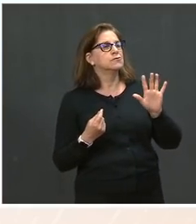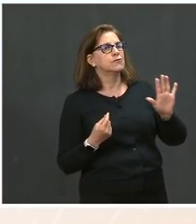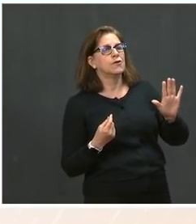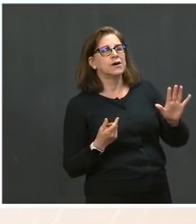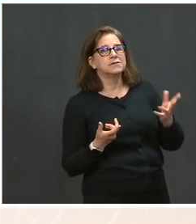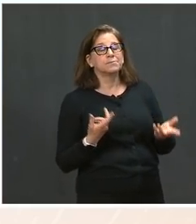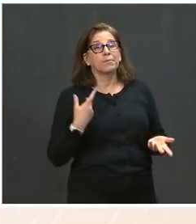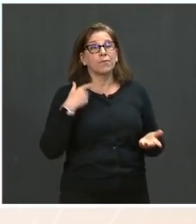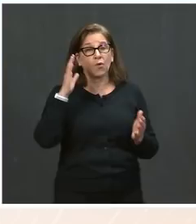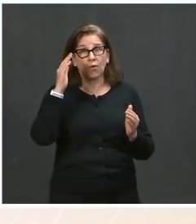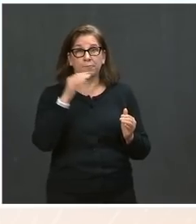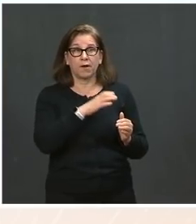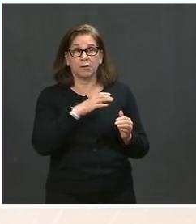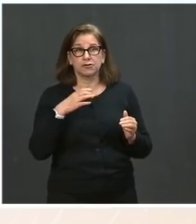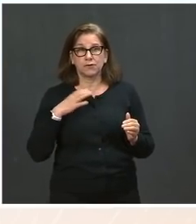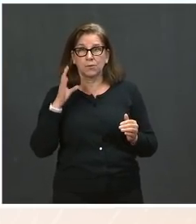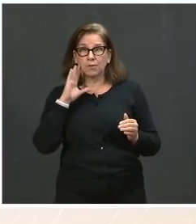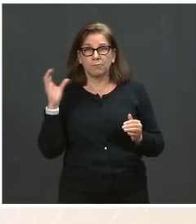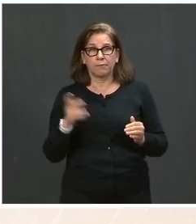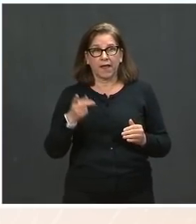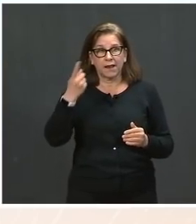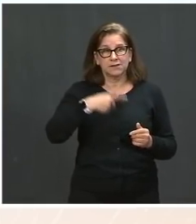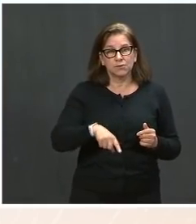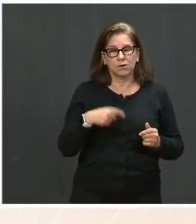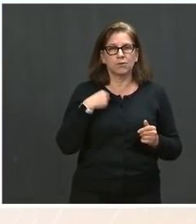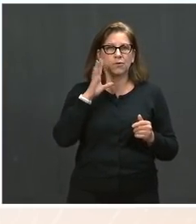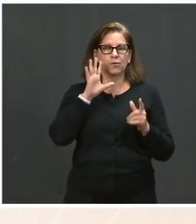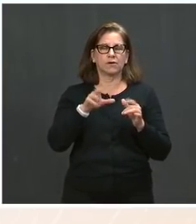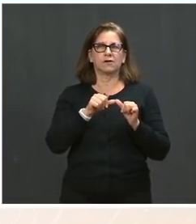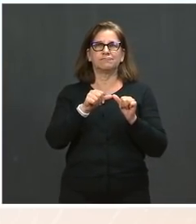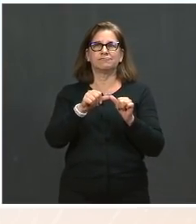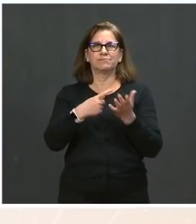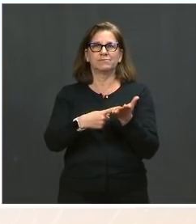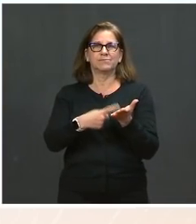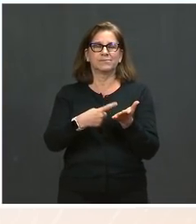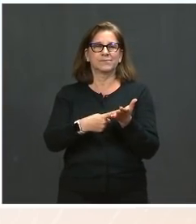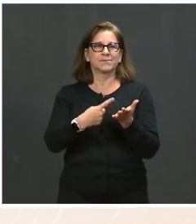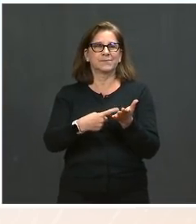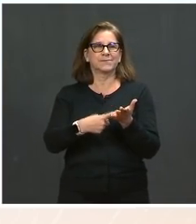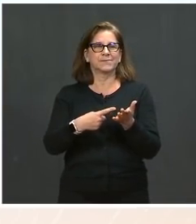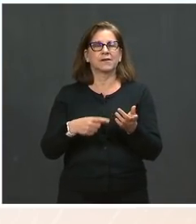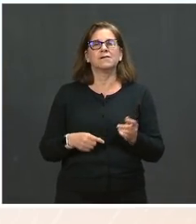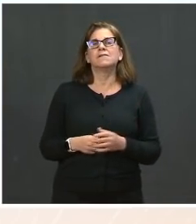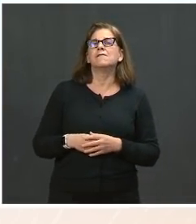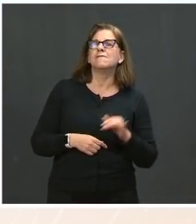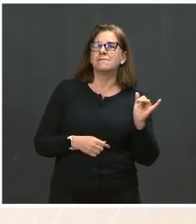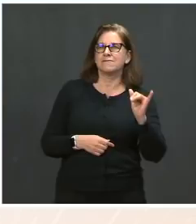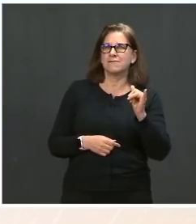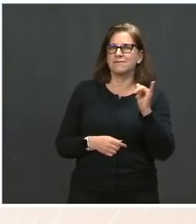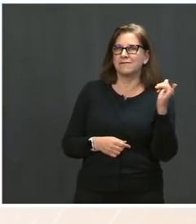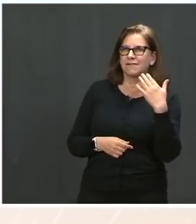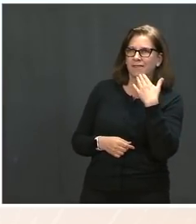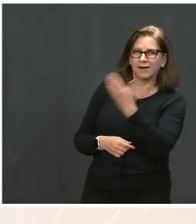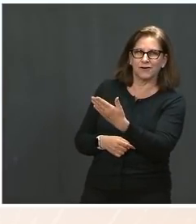that those discussions can begin in earnest. Ms. Psaki: Mary. The Press: Thank you. You're one of the five Cabinet secretaries that the President has tasked